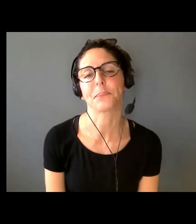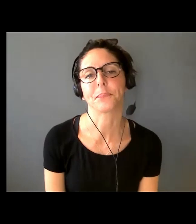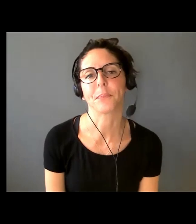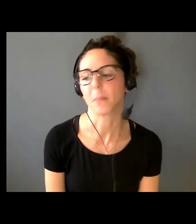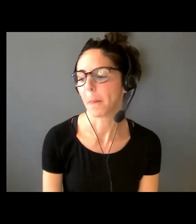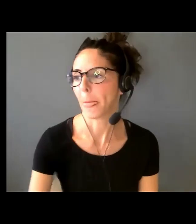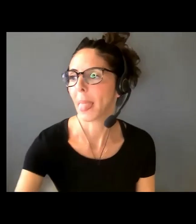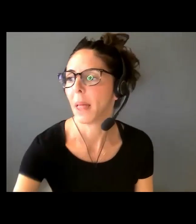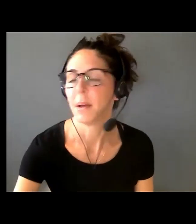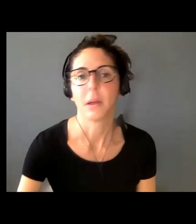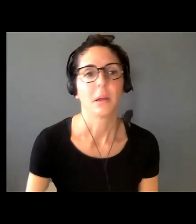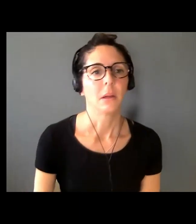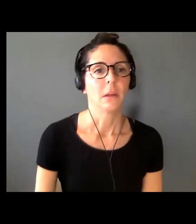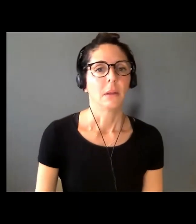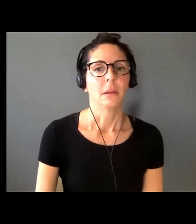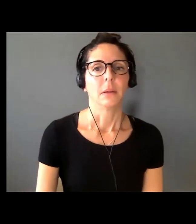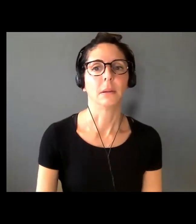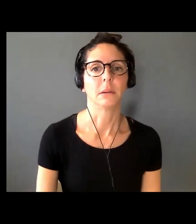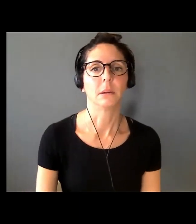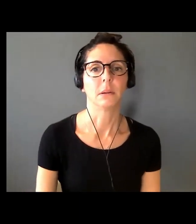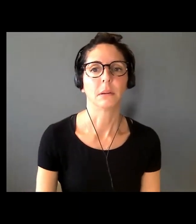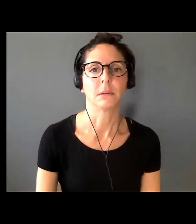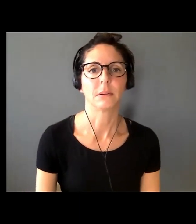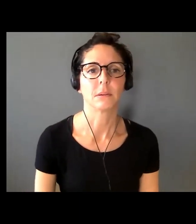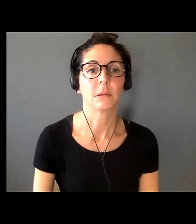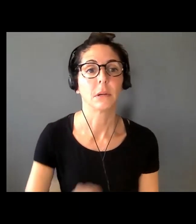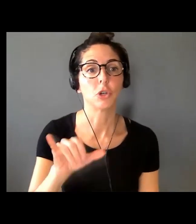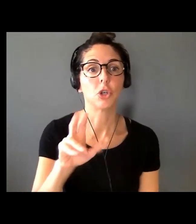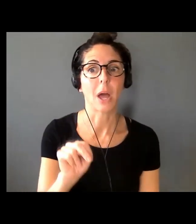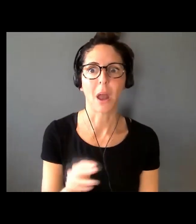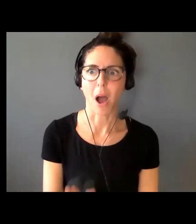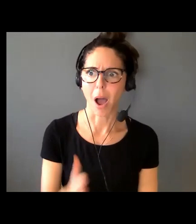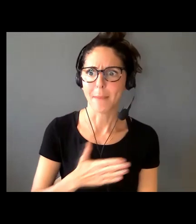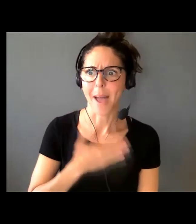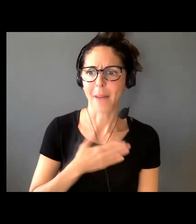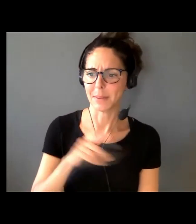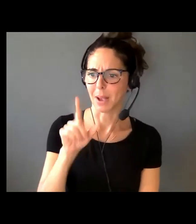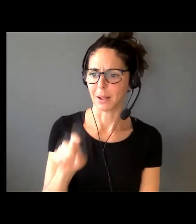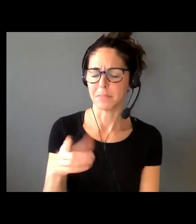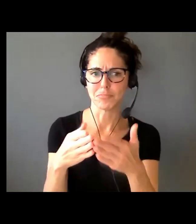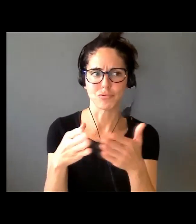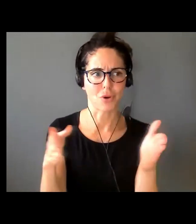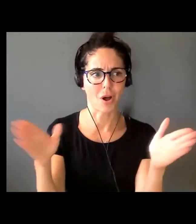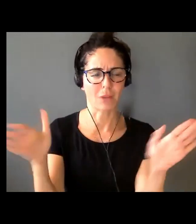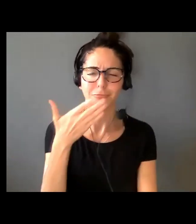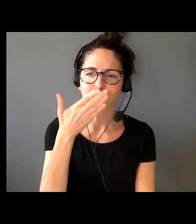I do not regret asking a broad question, because this was such a rich discussion around how we can